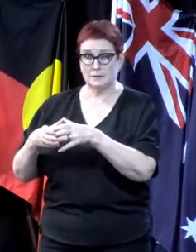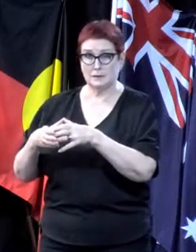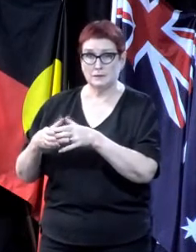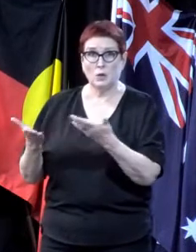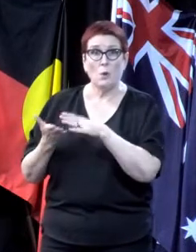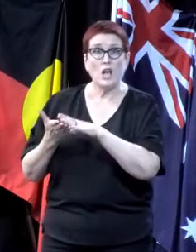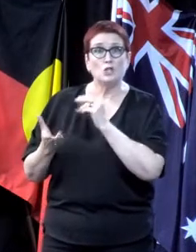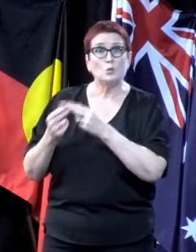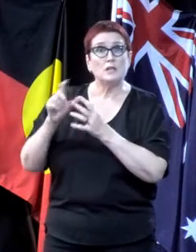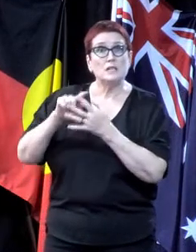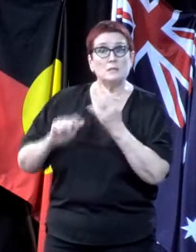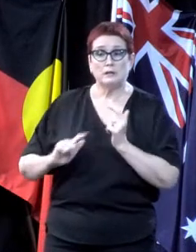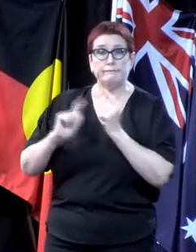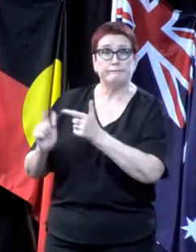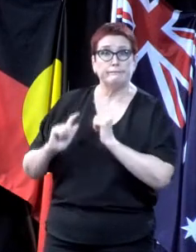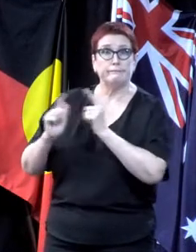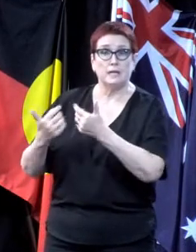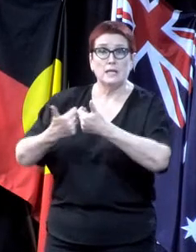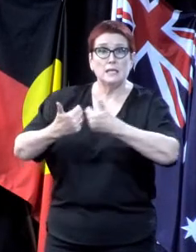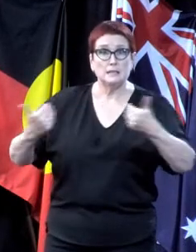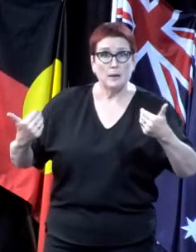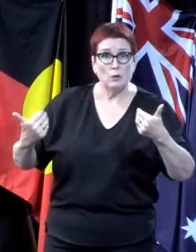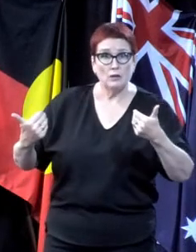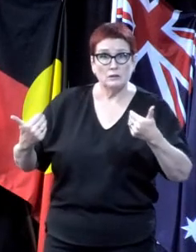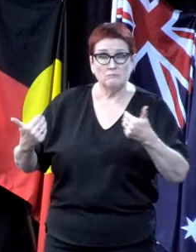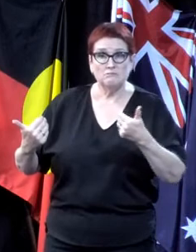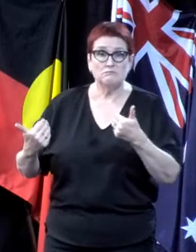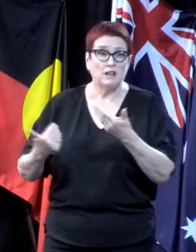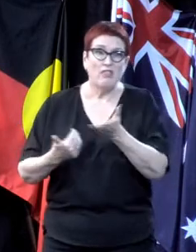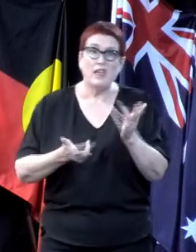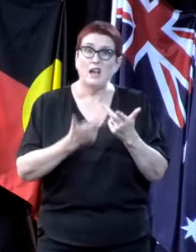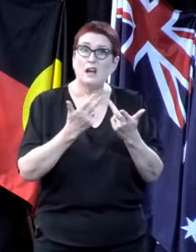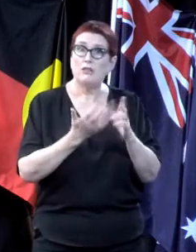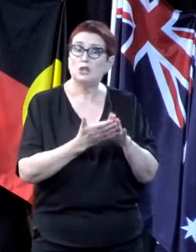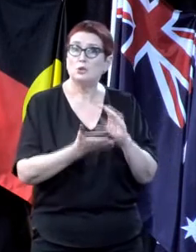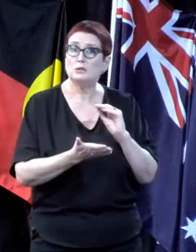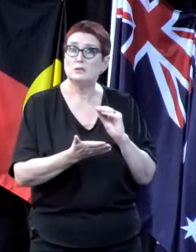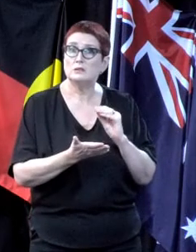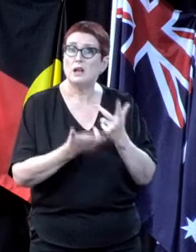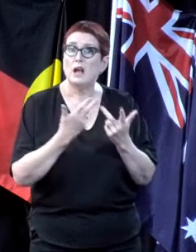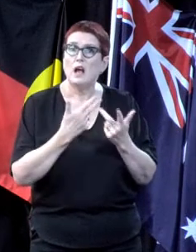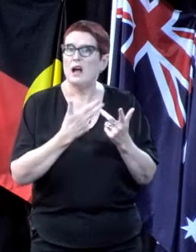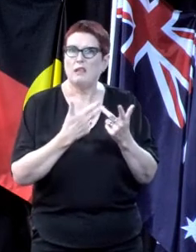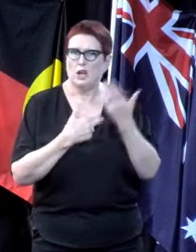with disabilities attended separate lessons than the rest of the students, or the other Bowen State High School students,